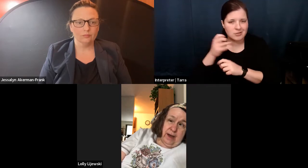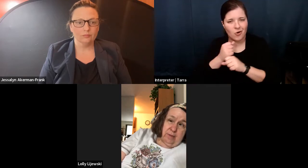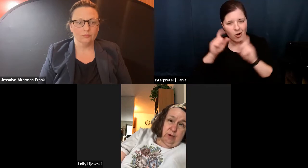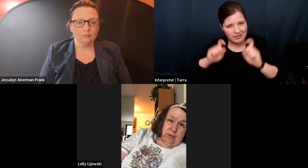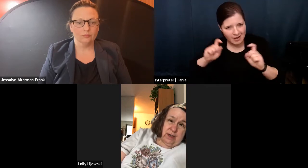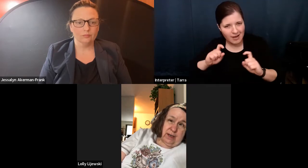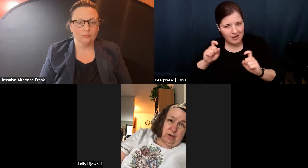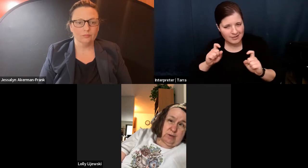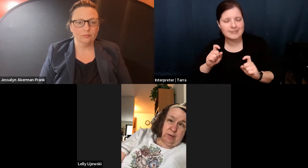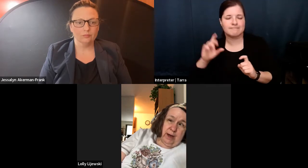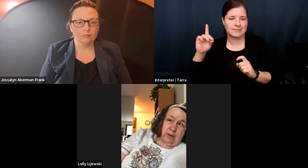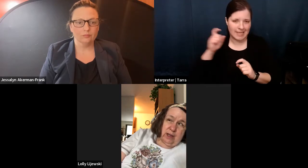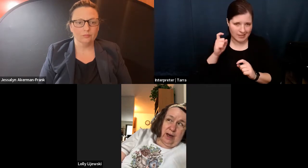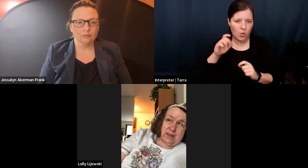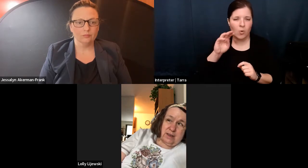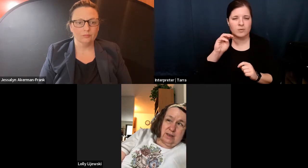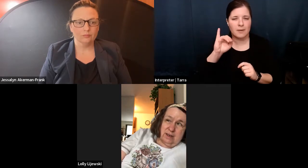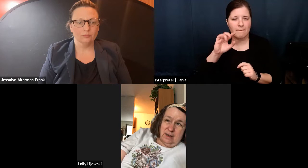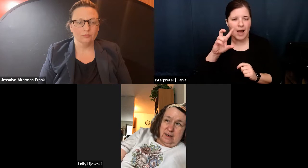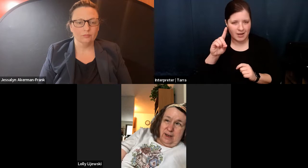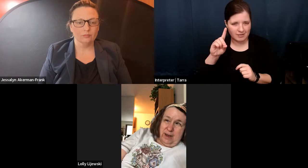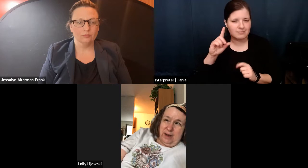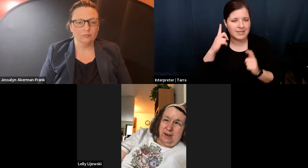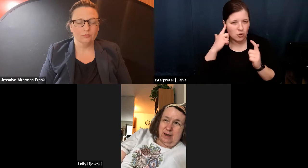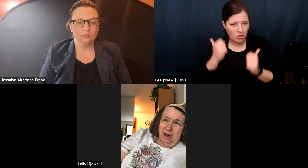noticed that I wasn't hearing as well, so started getting some baseline hearing tests.